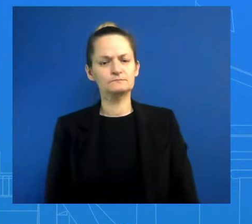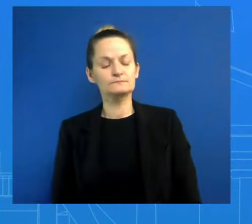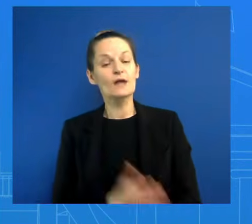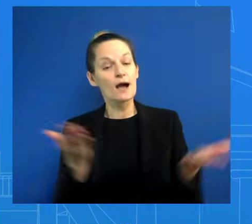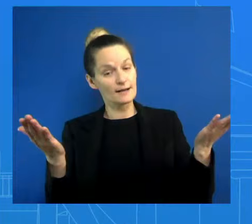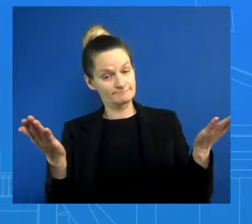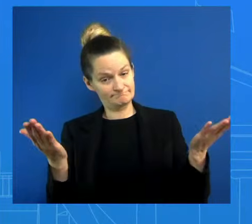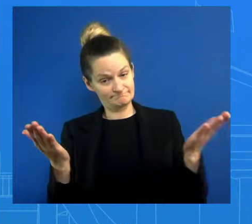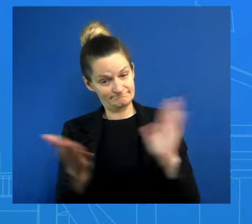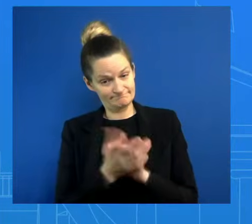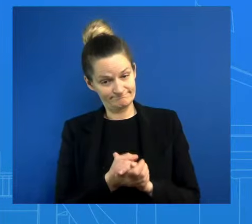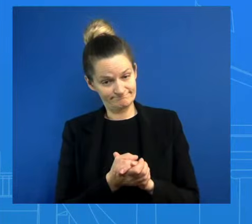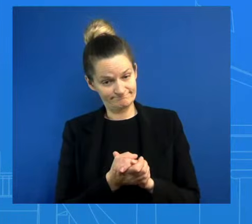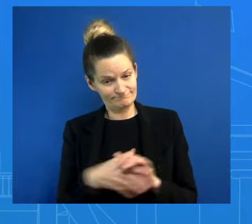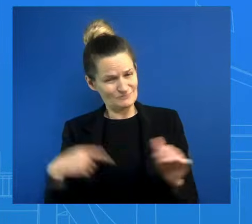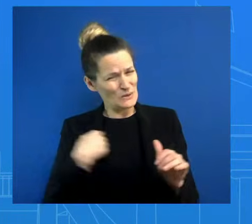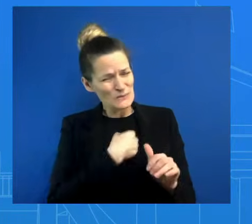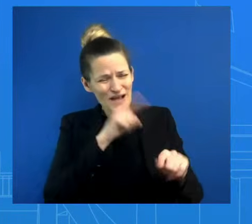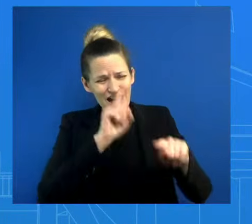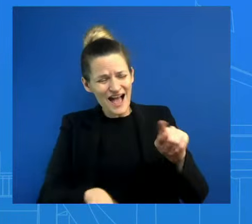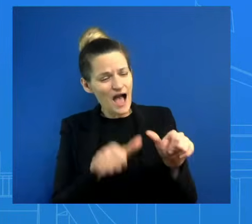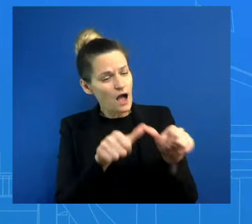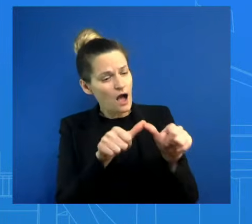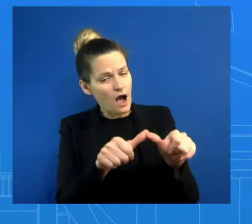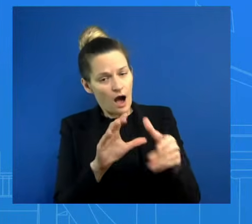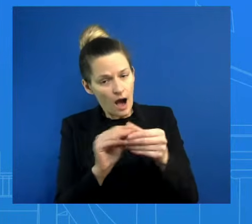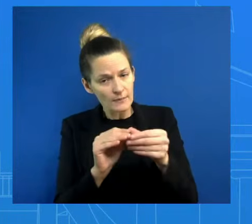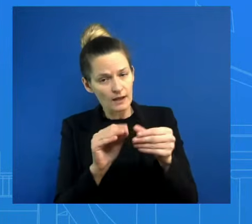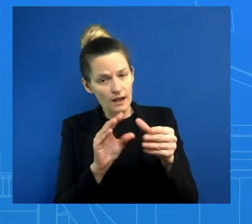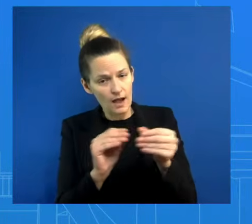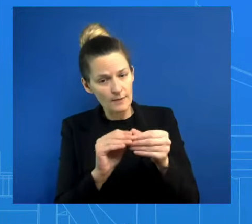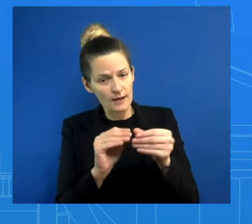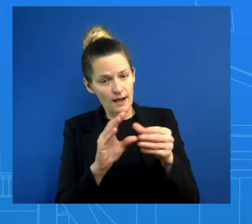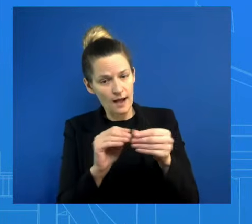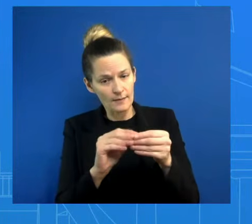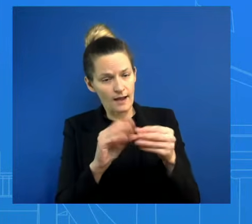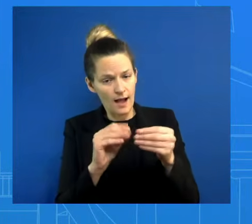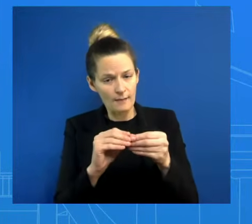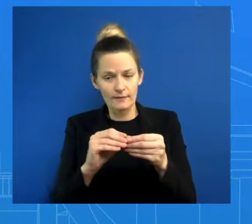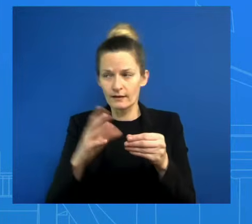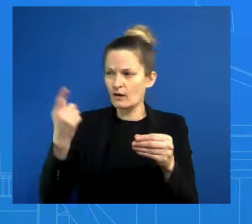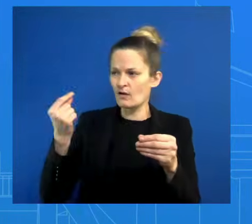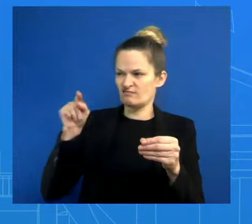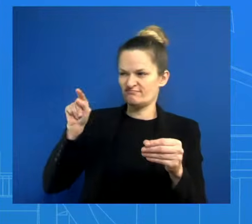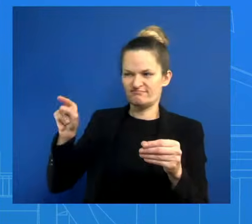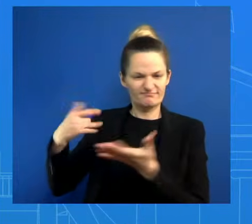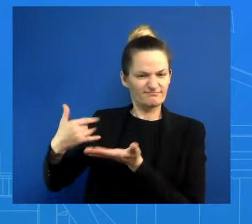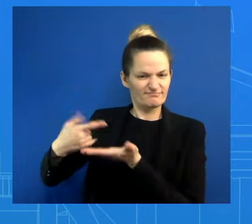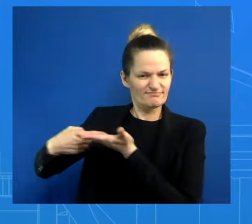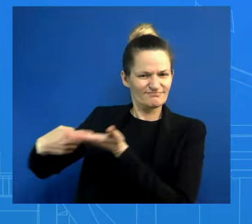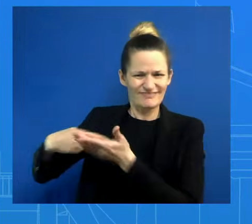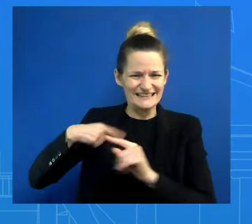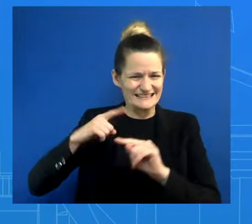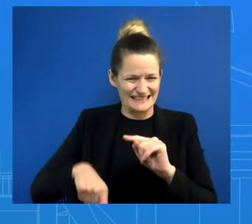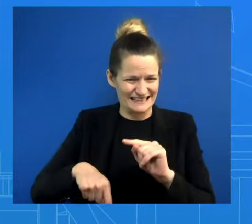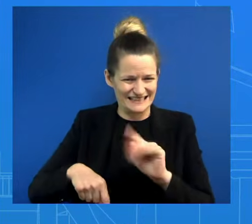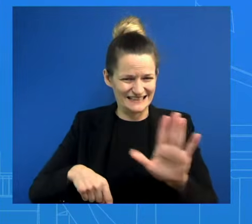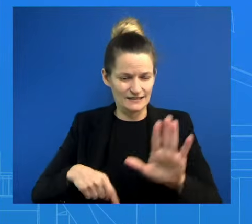We've been very clear that we want the American people to know that their safety and security is among our highest priority when --